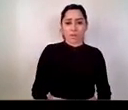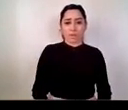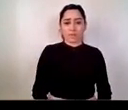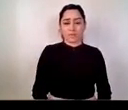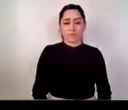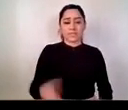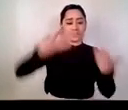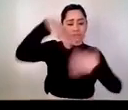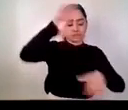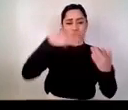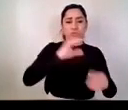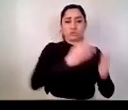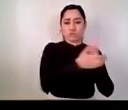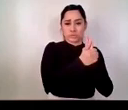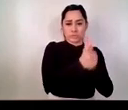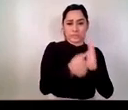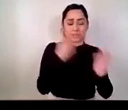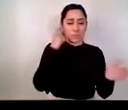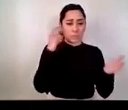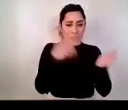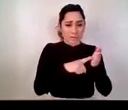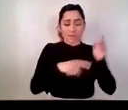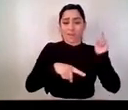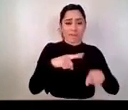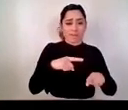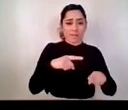important social cues and process emotional information.